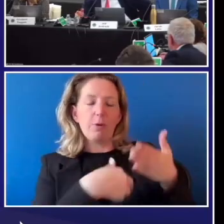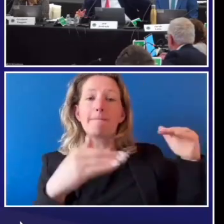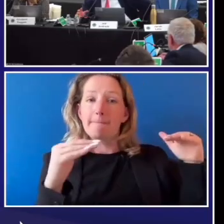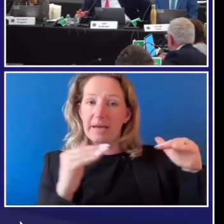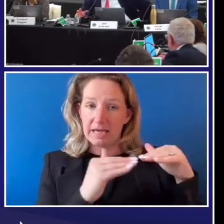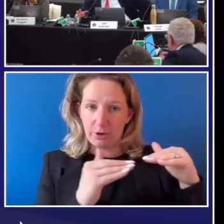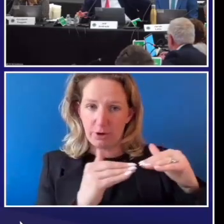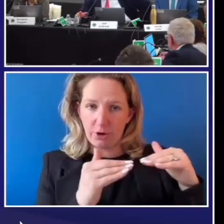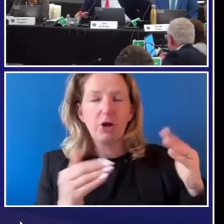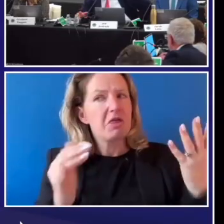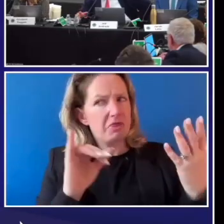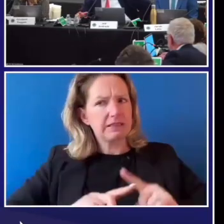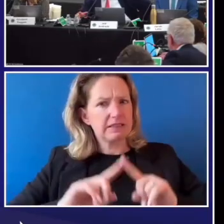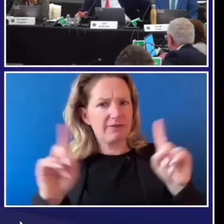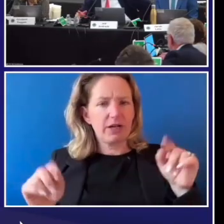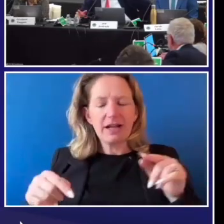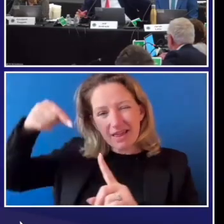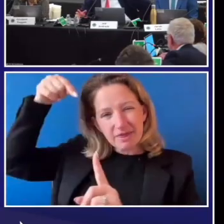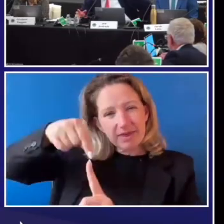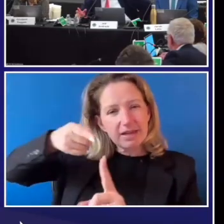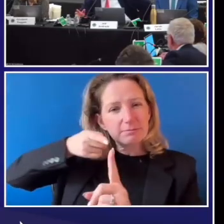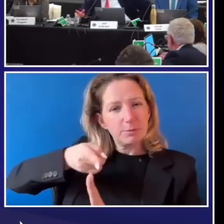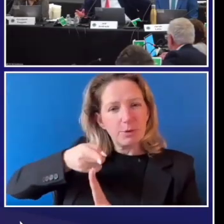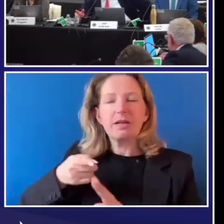of that reviews, but this gets more at the, at the actual policy making.